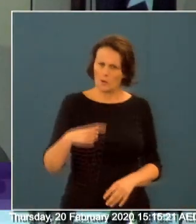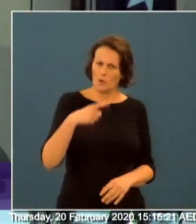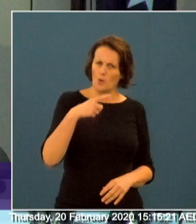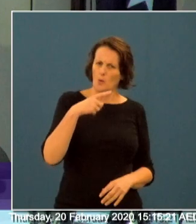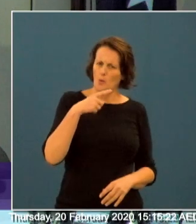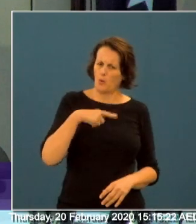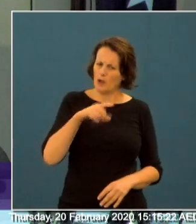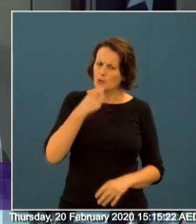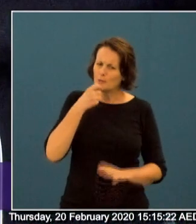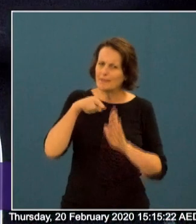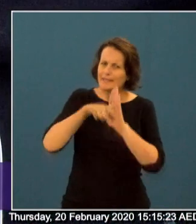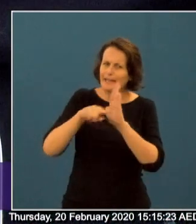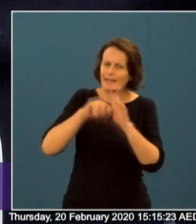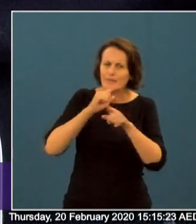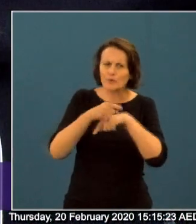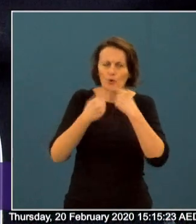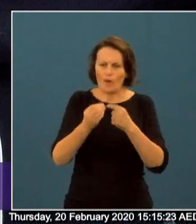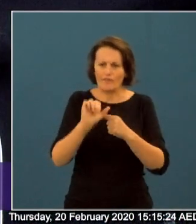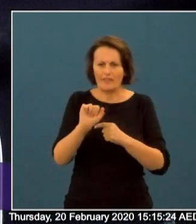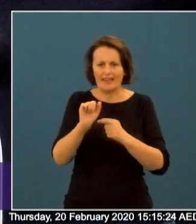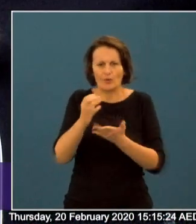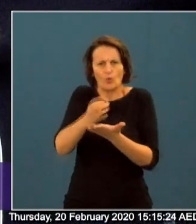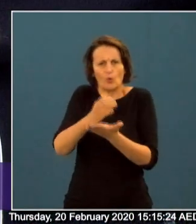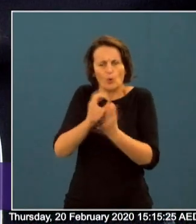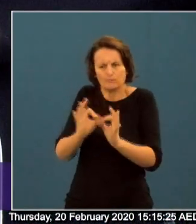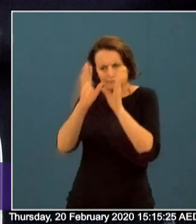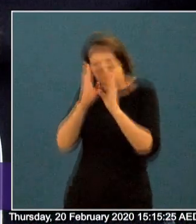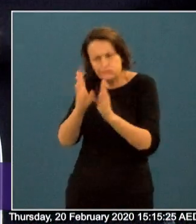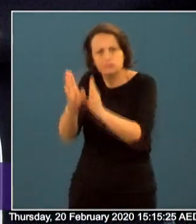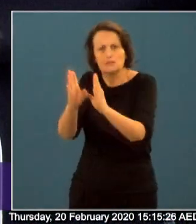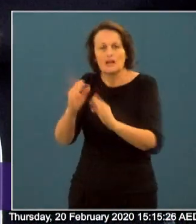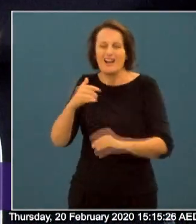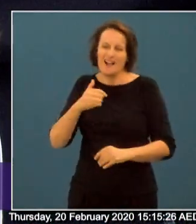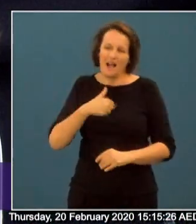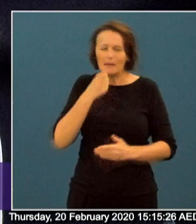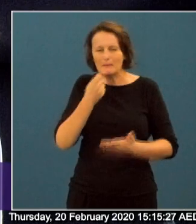I'm pessimistic about a new specialty in intellectual disability,